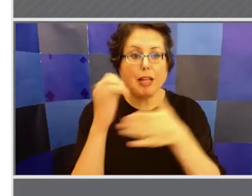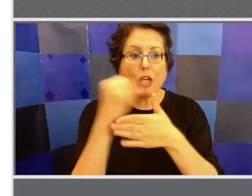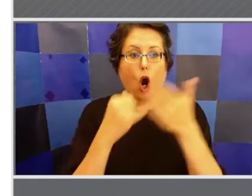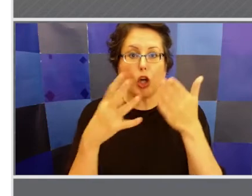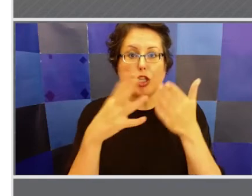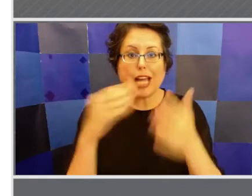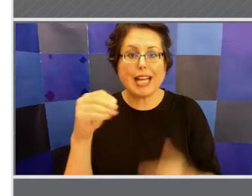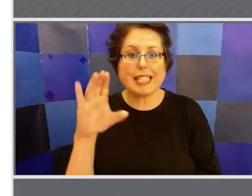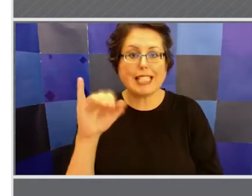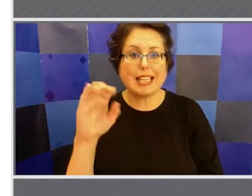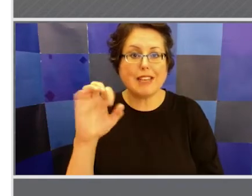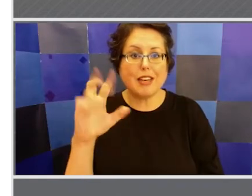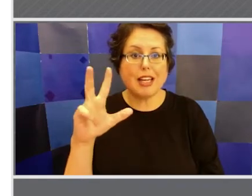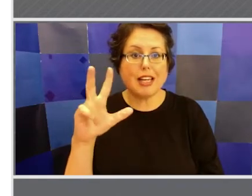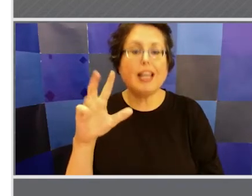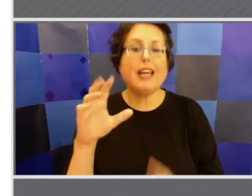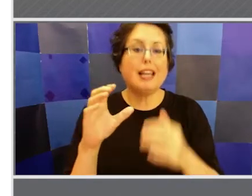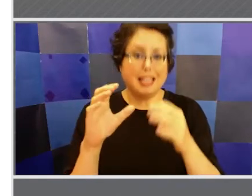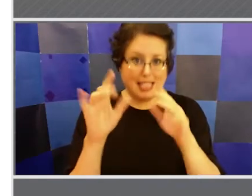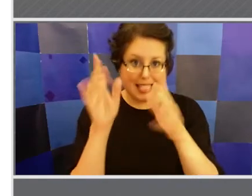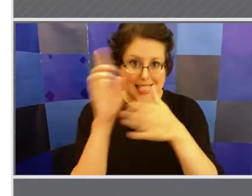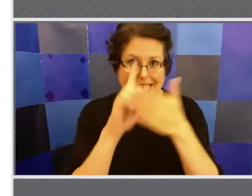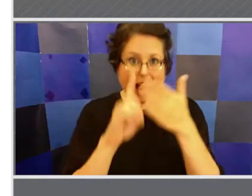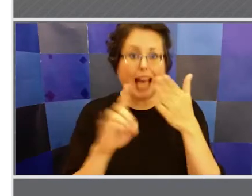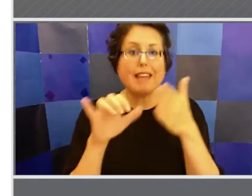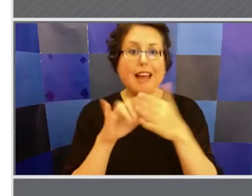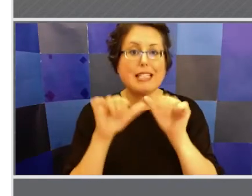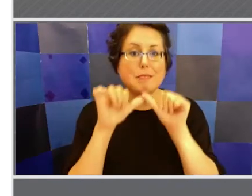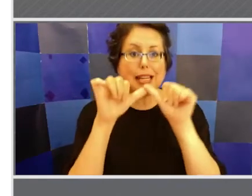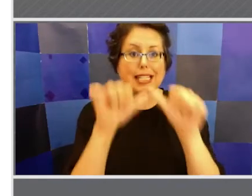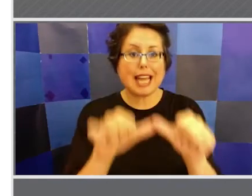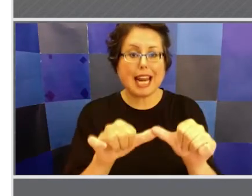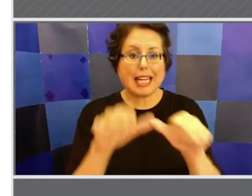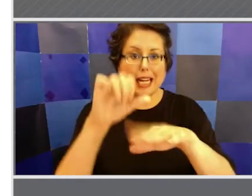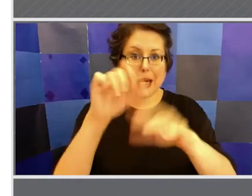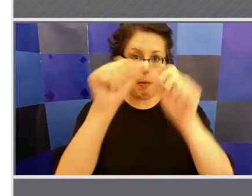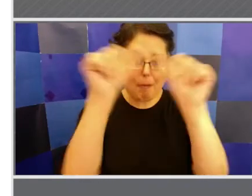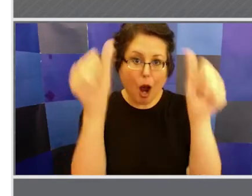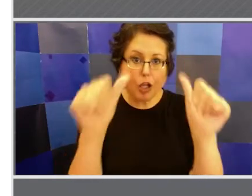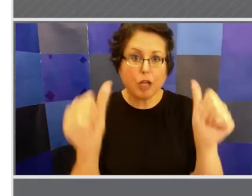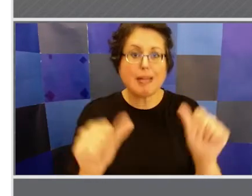So as a part of that is the maintenance of monuments and public art throughout the city